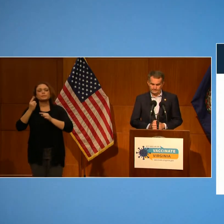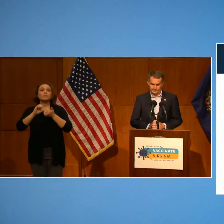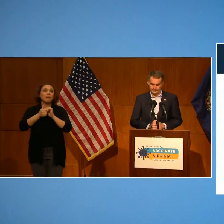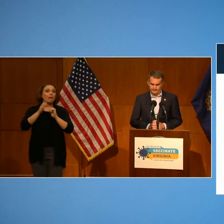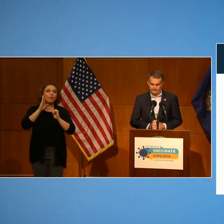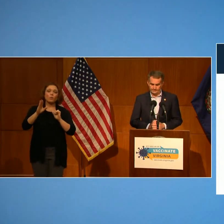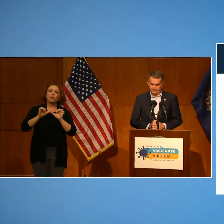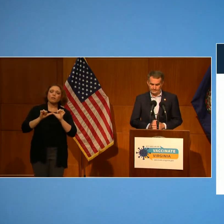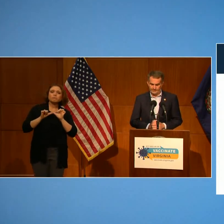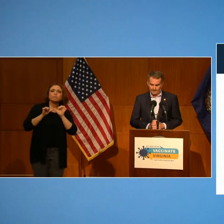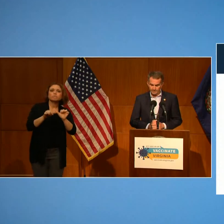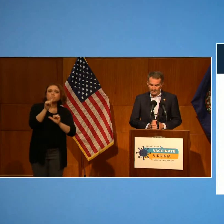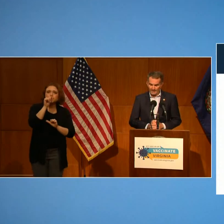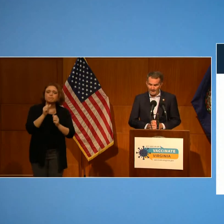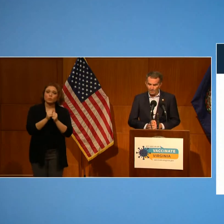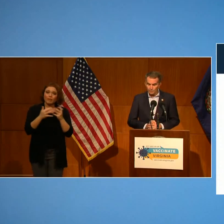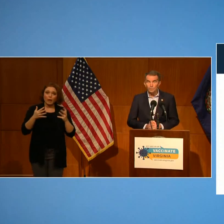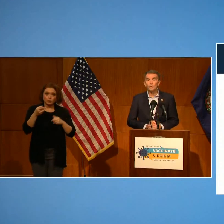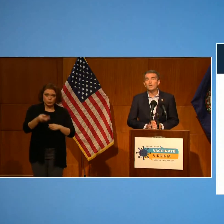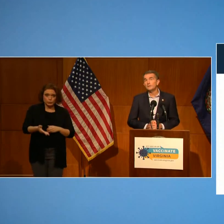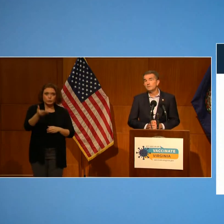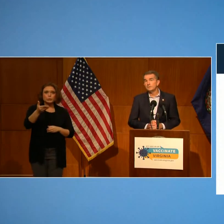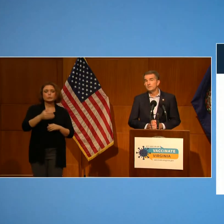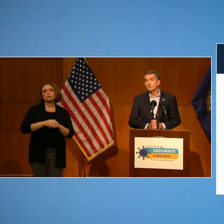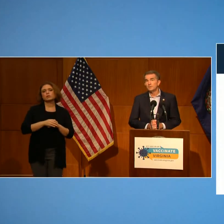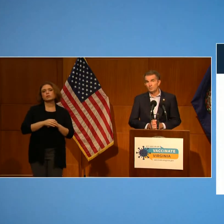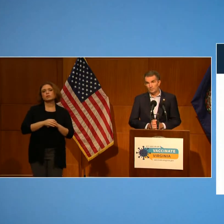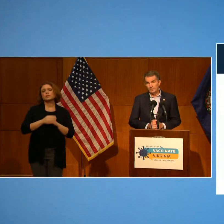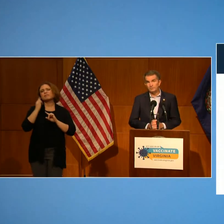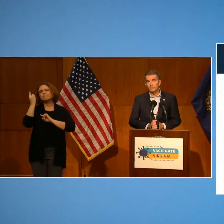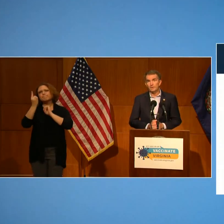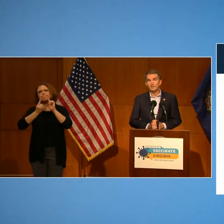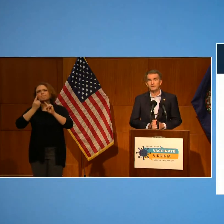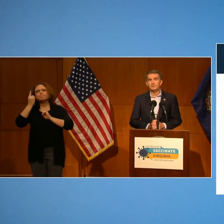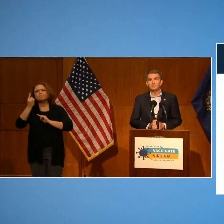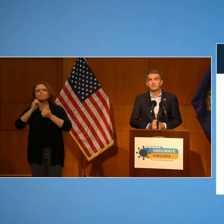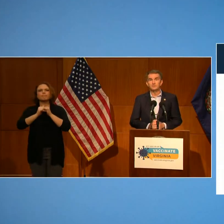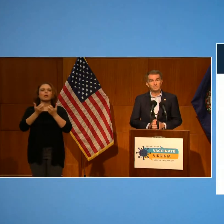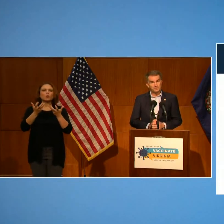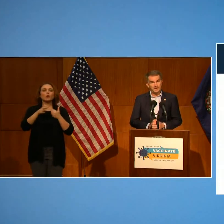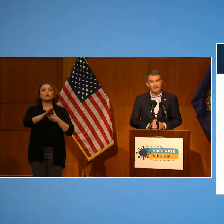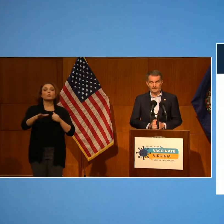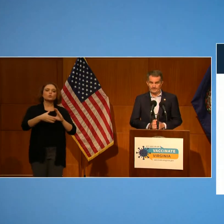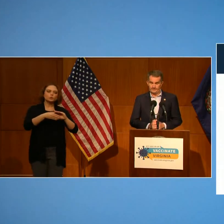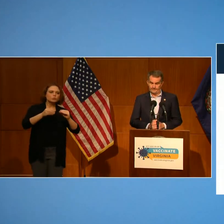TO WHAT THEY'LL DO. WITHOUT